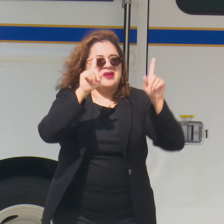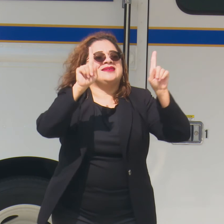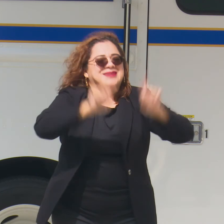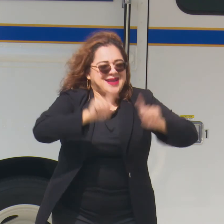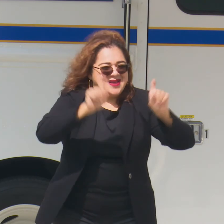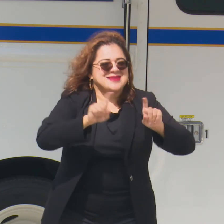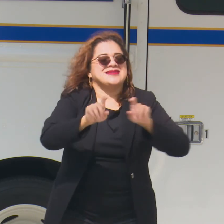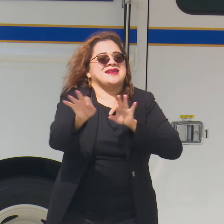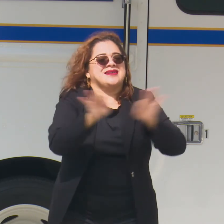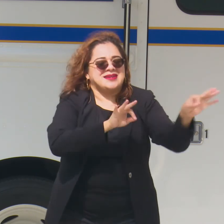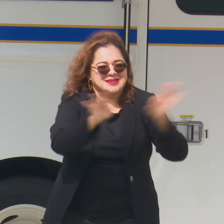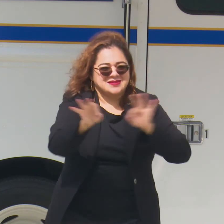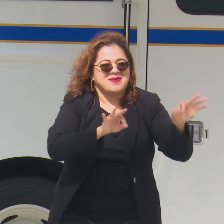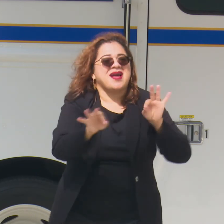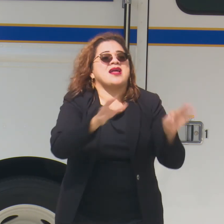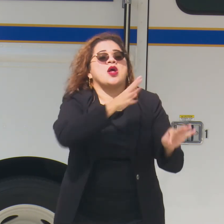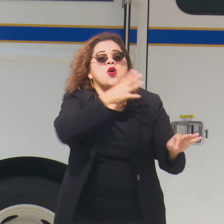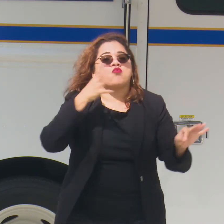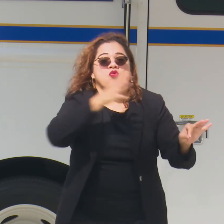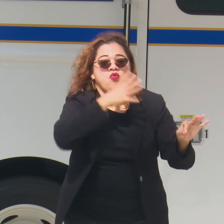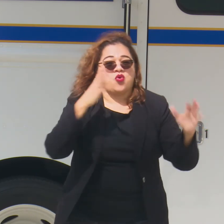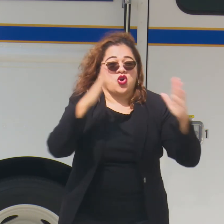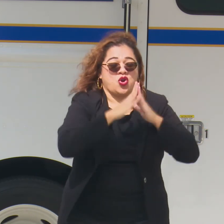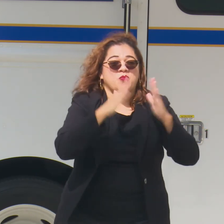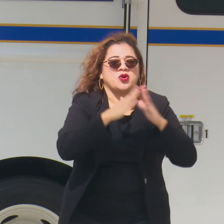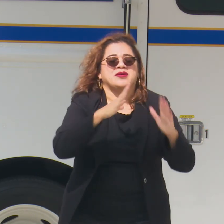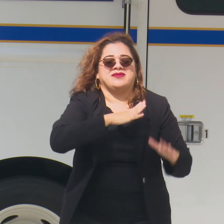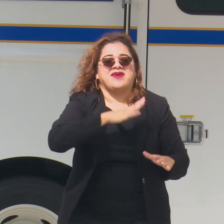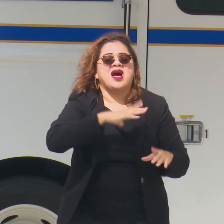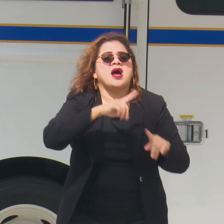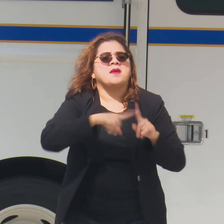communities. The governor also expended a few